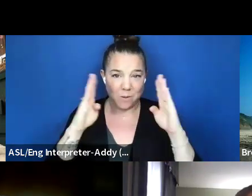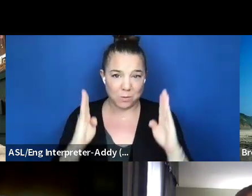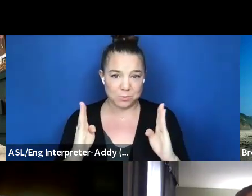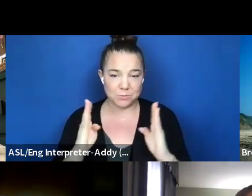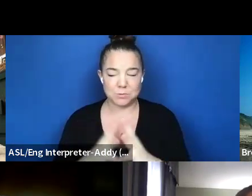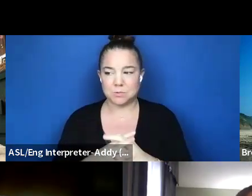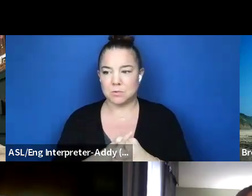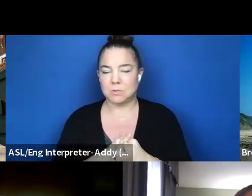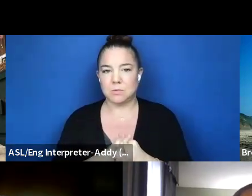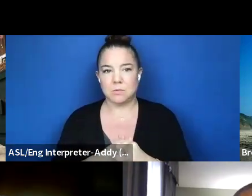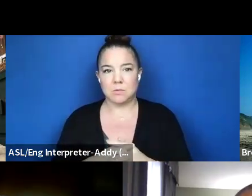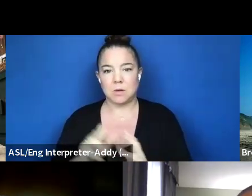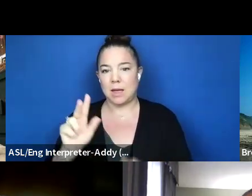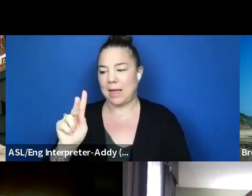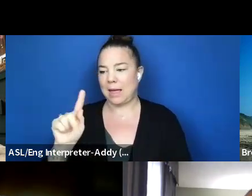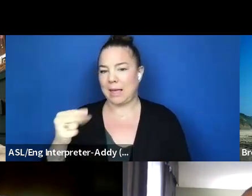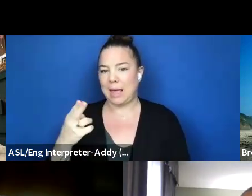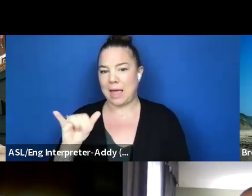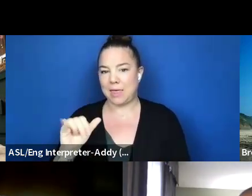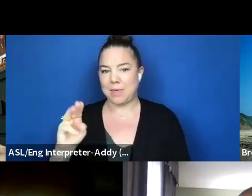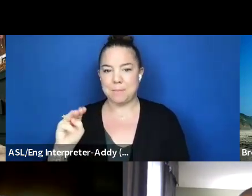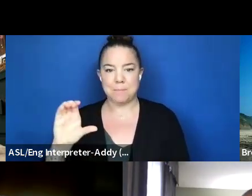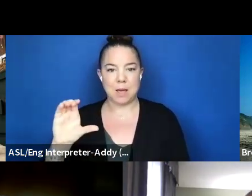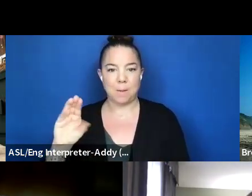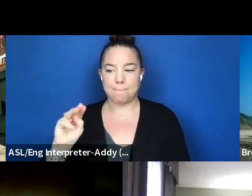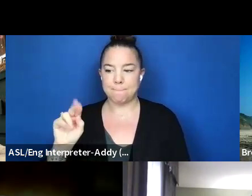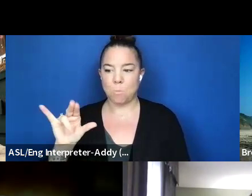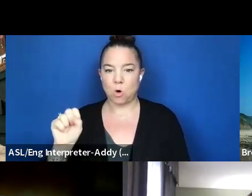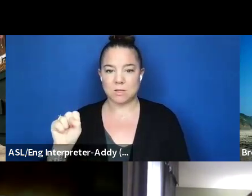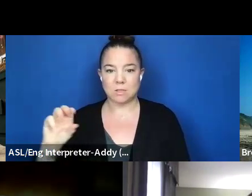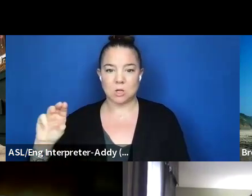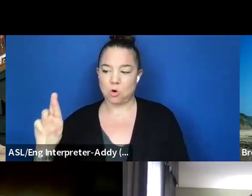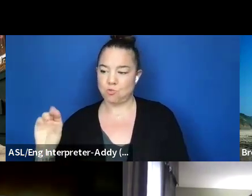Adeleigh Belyeu: as a Kathy Mcmurice Rogers Adeleigh Belyeu: is set to retire